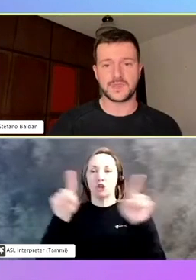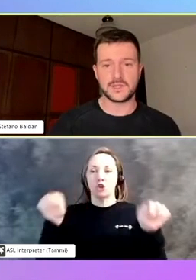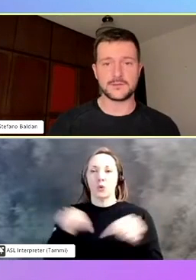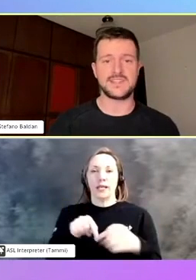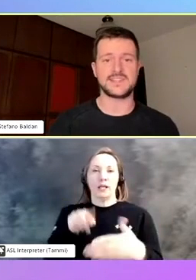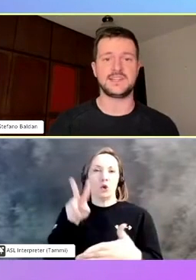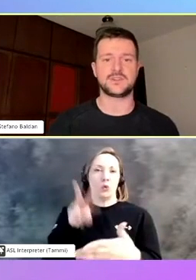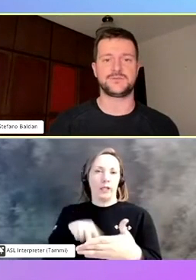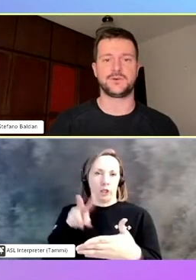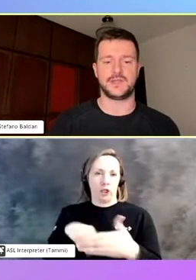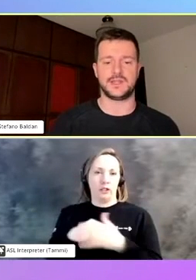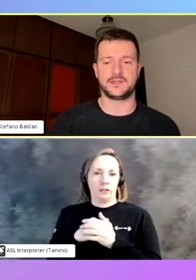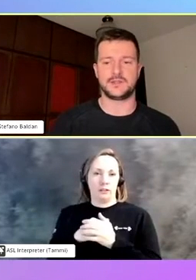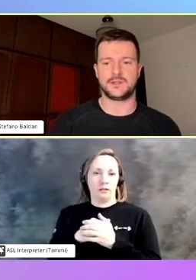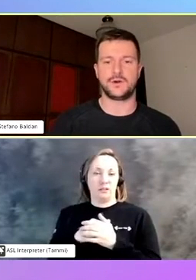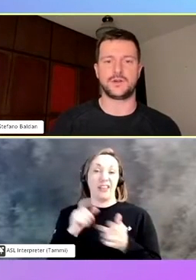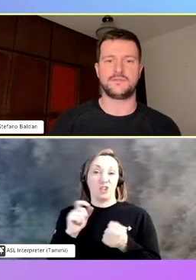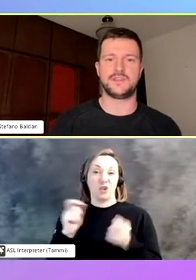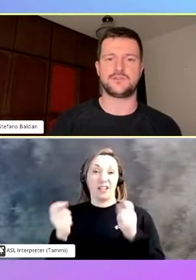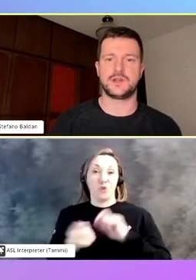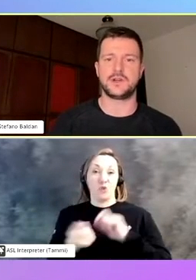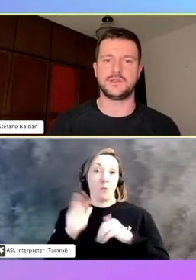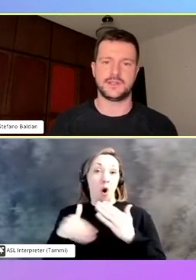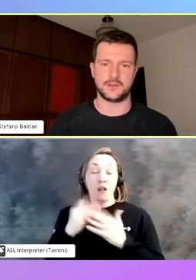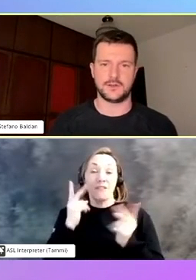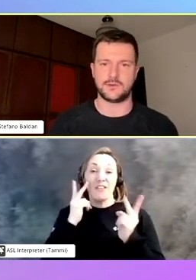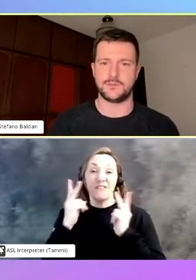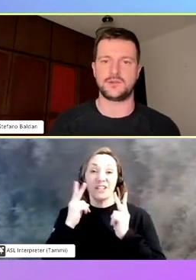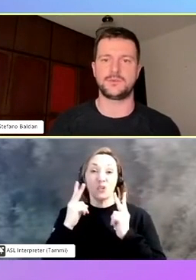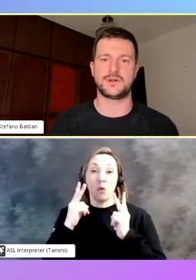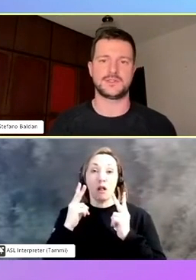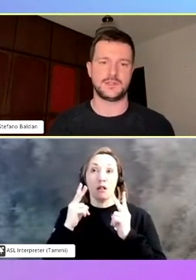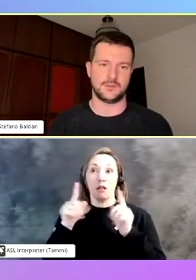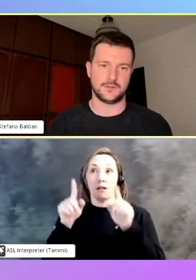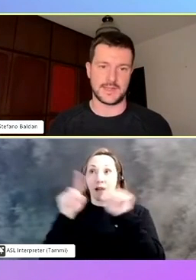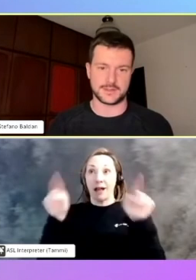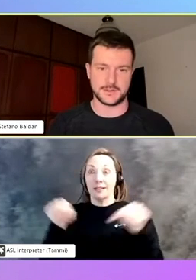I would like to propose that for collaboration tools like Merrill, there's no reason why